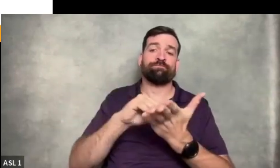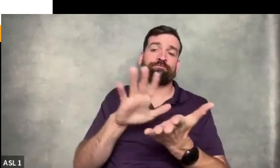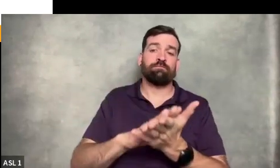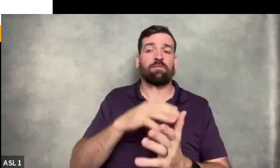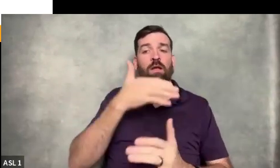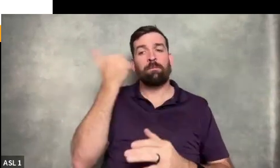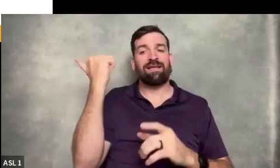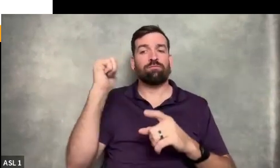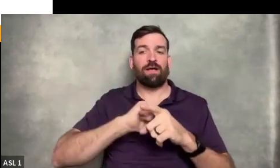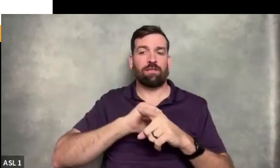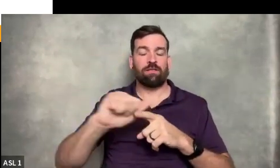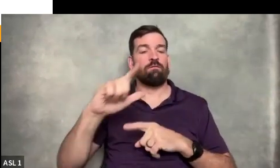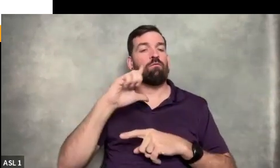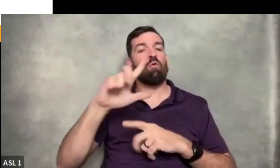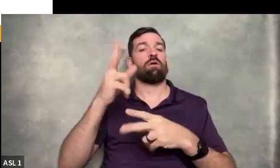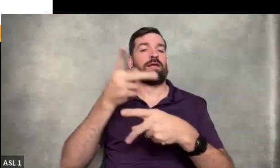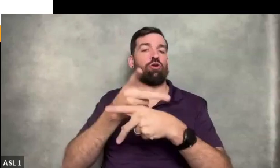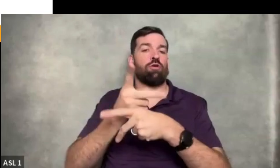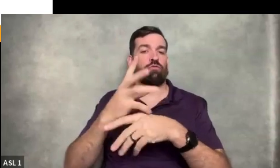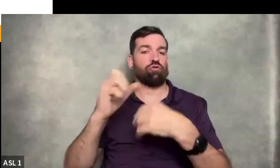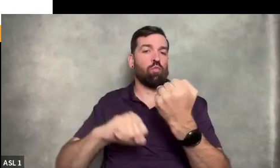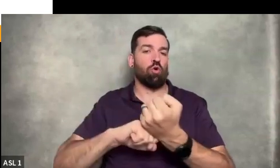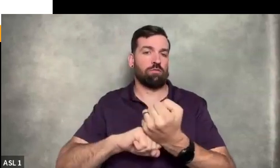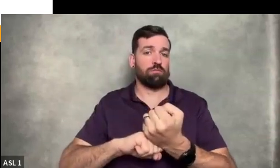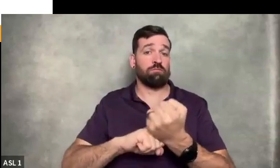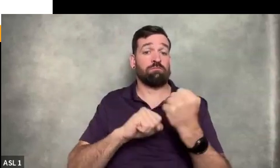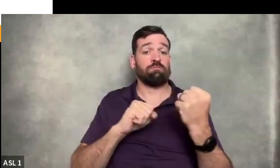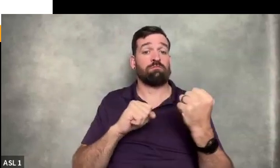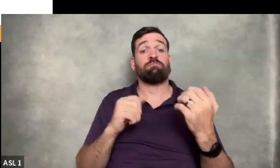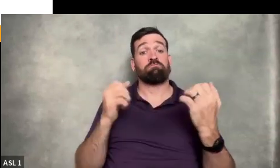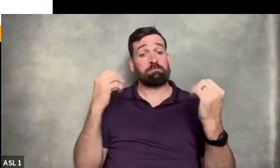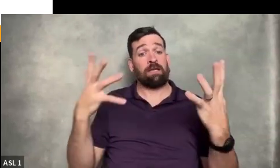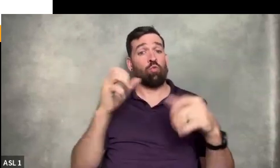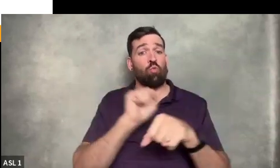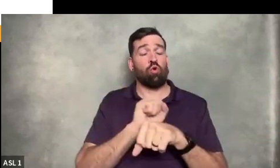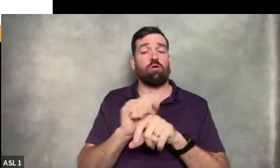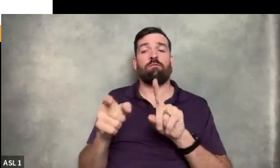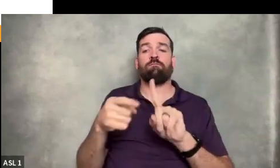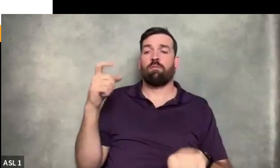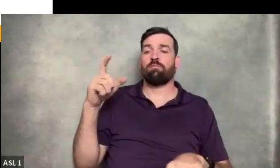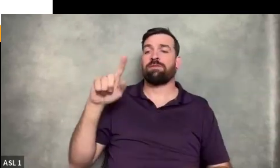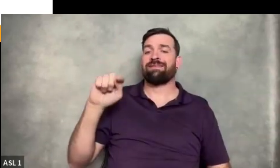to caregiver support. A lot of that work is spearheaded by the TA Resource Center and the